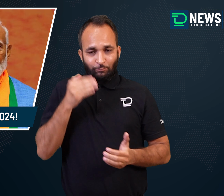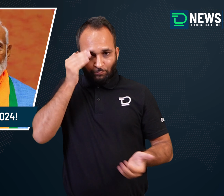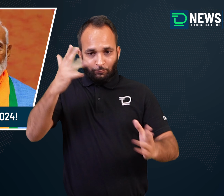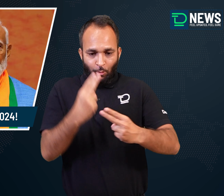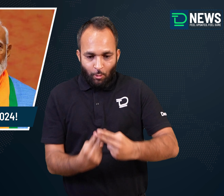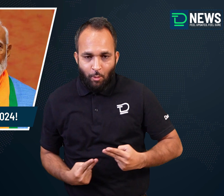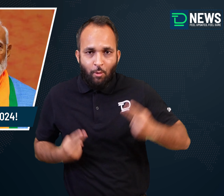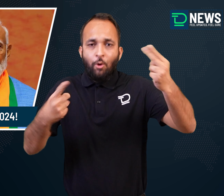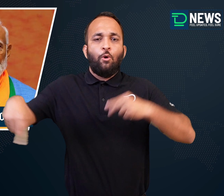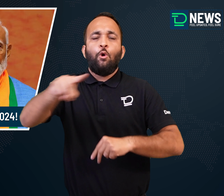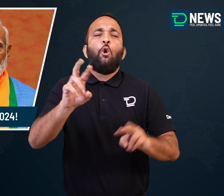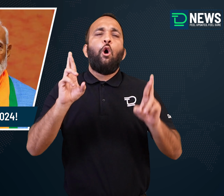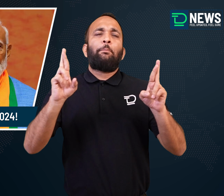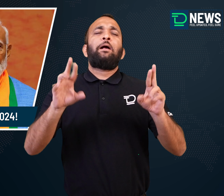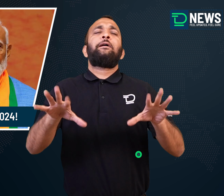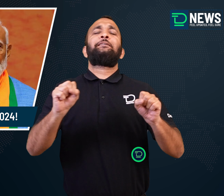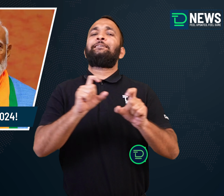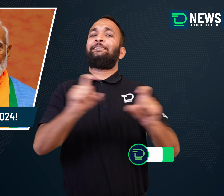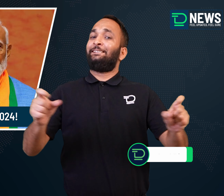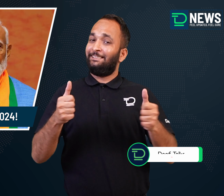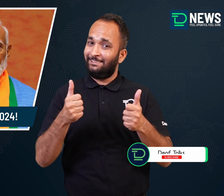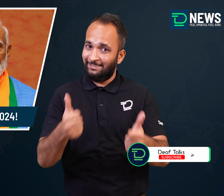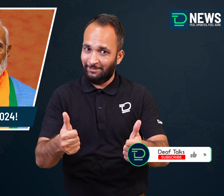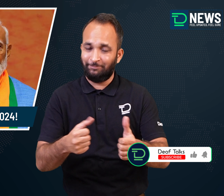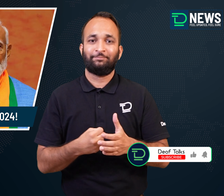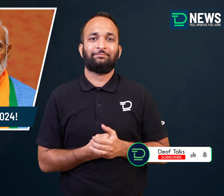I hope everyone understands the news.